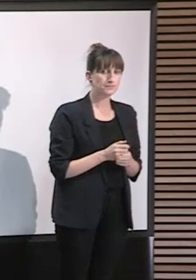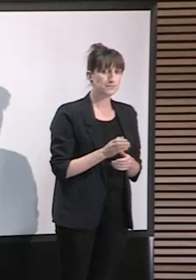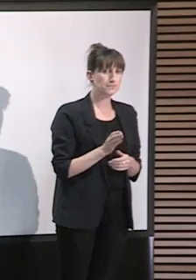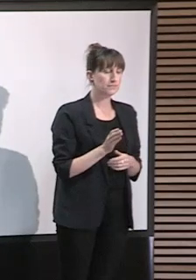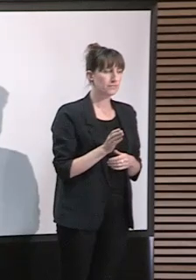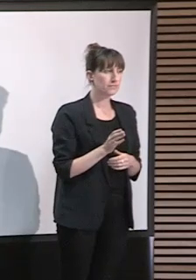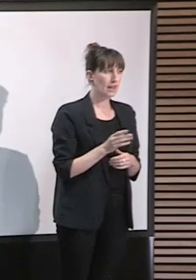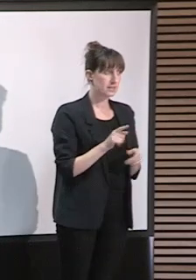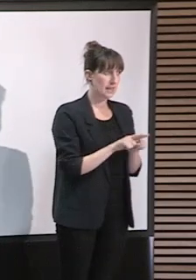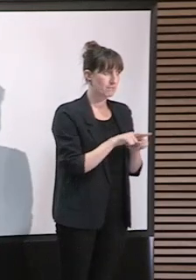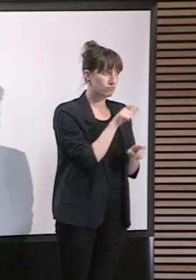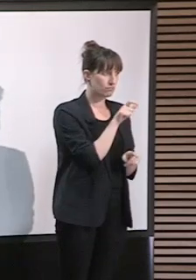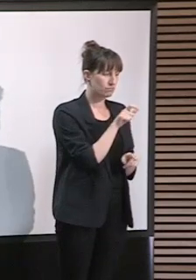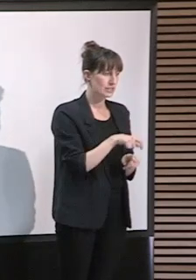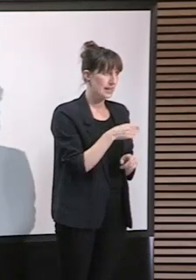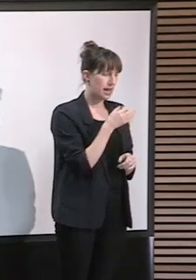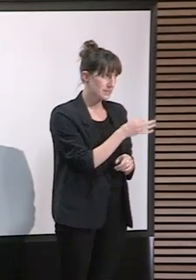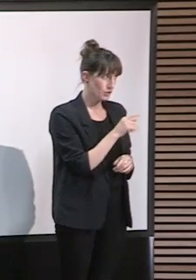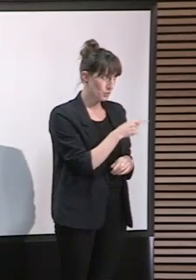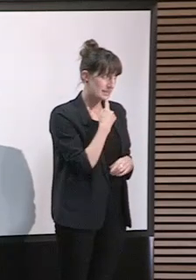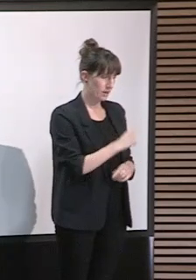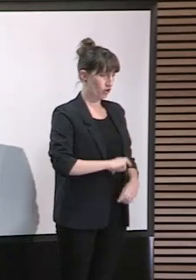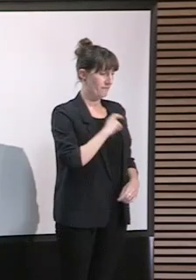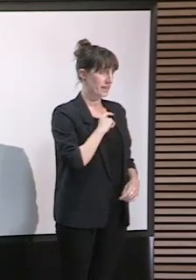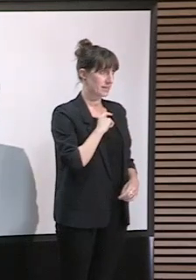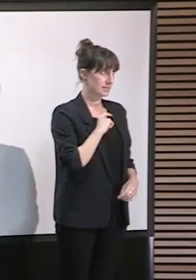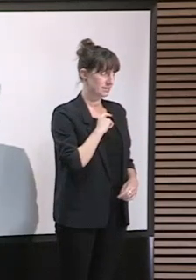absolutely accurate. REPORTER: On the Jet Park hotel...